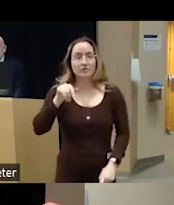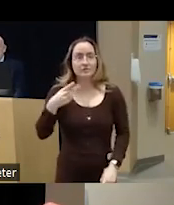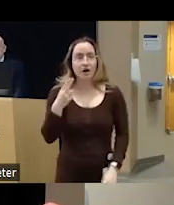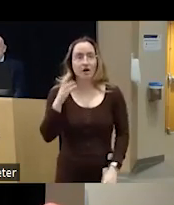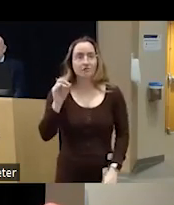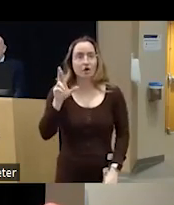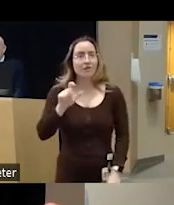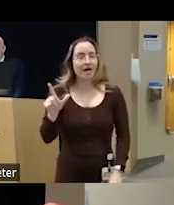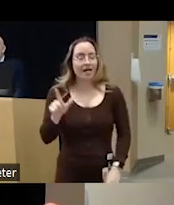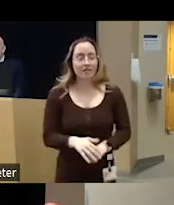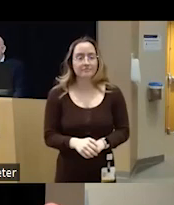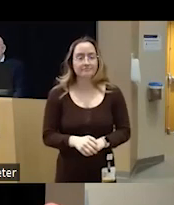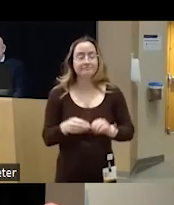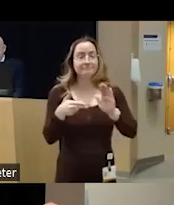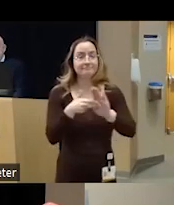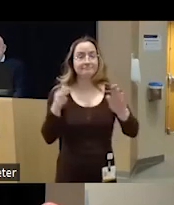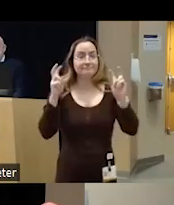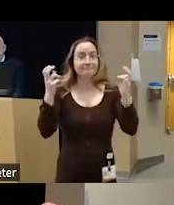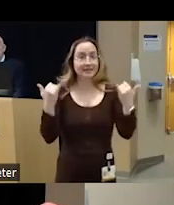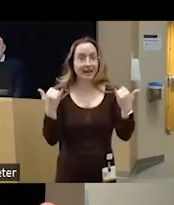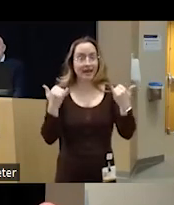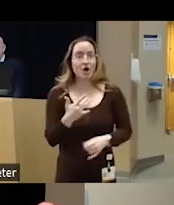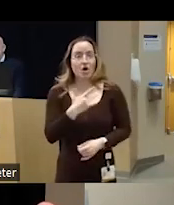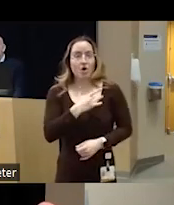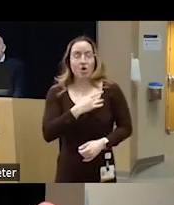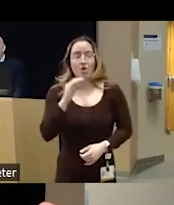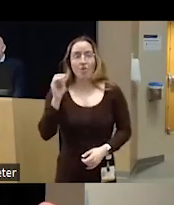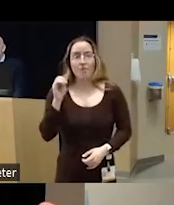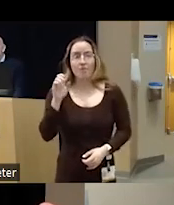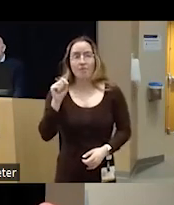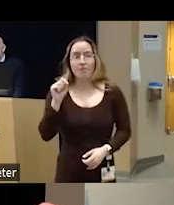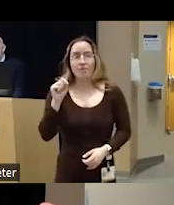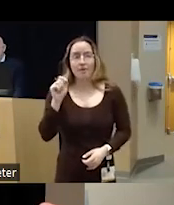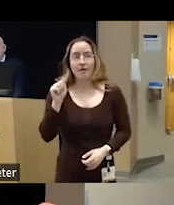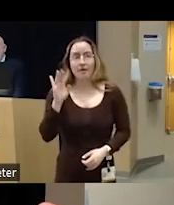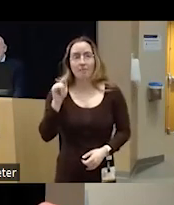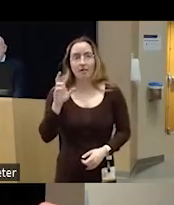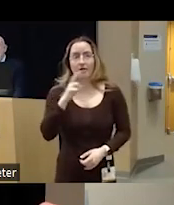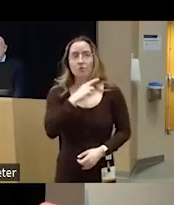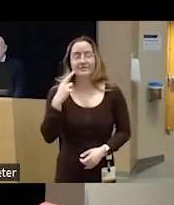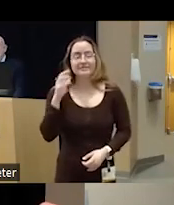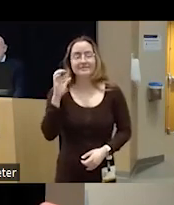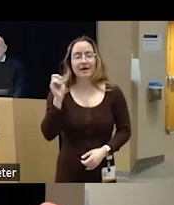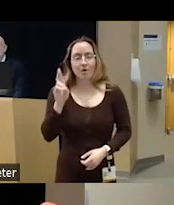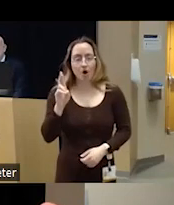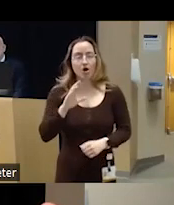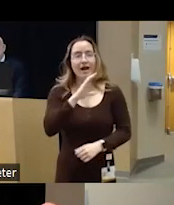And the title of his presentation is cardio metabolic risk and schizophrenia etiology monitoring and management.